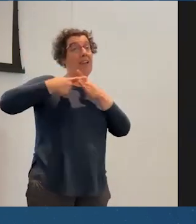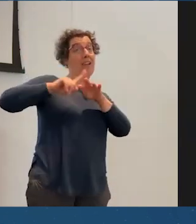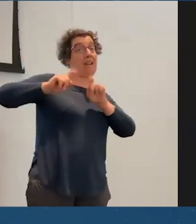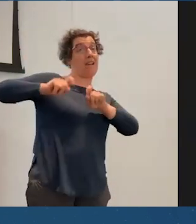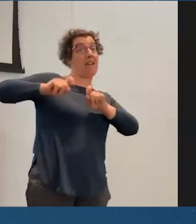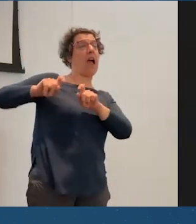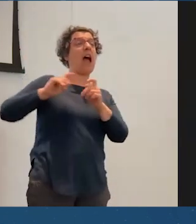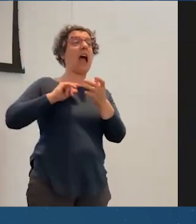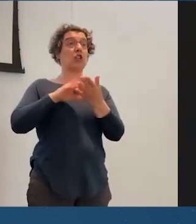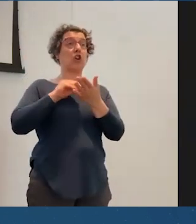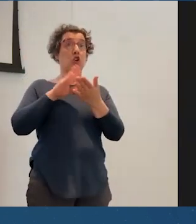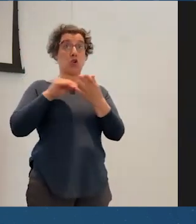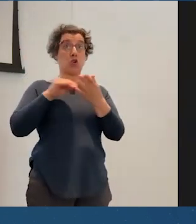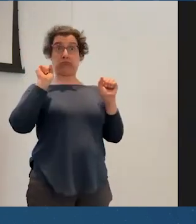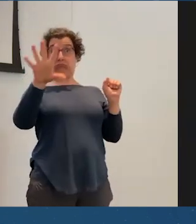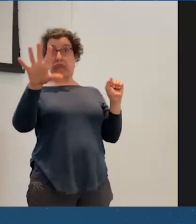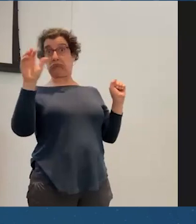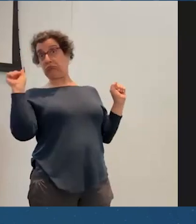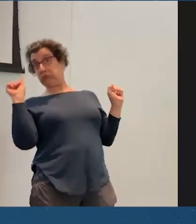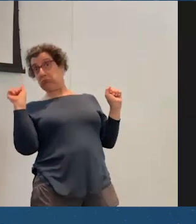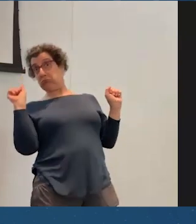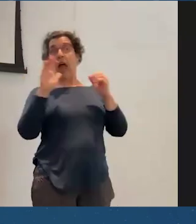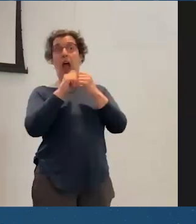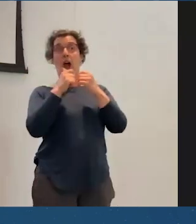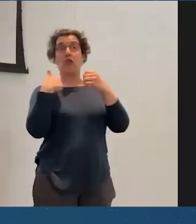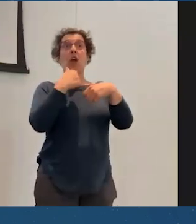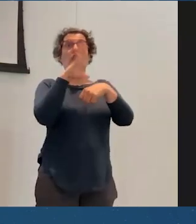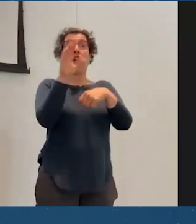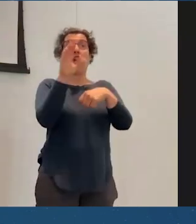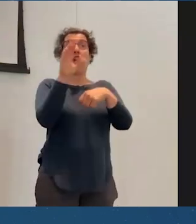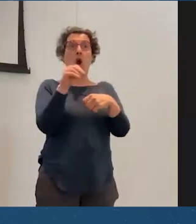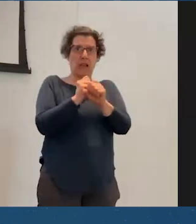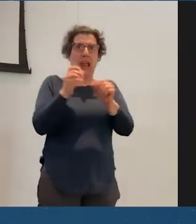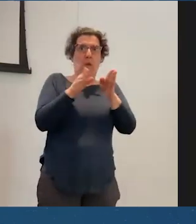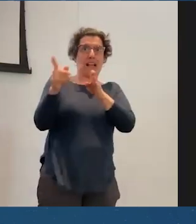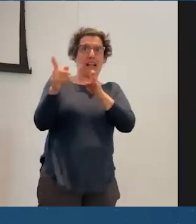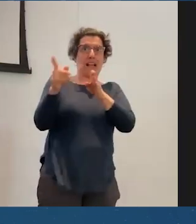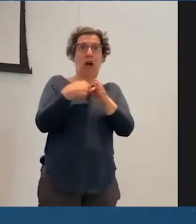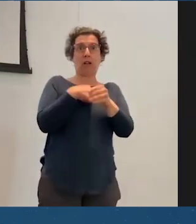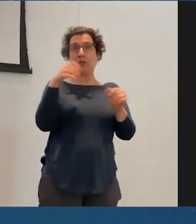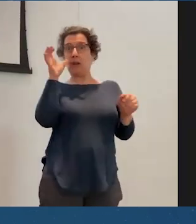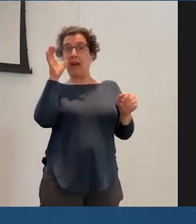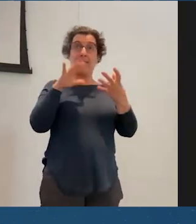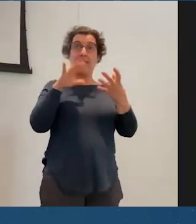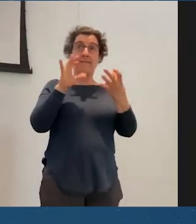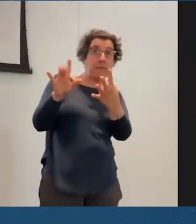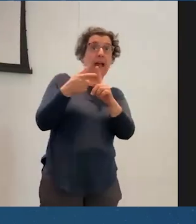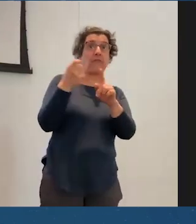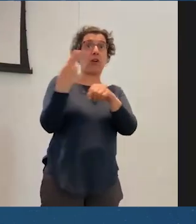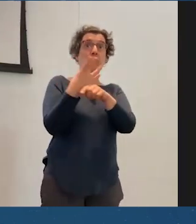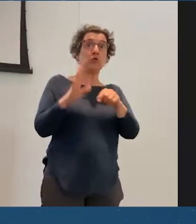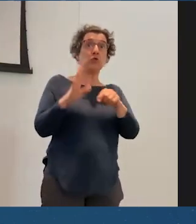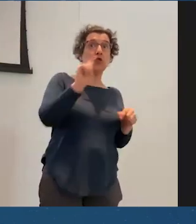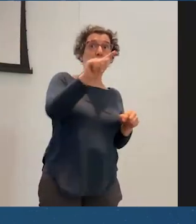Once a product is in market, how do we co-create ways for us to get feedback more easily from users